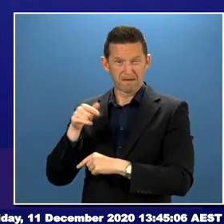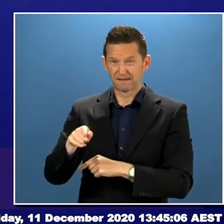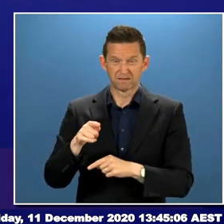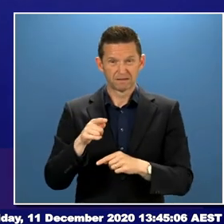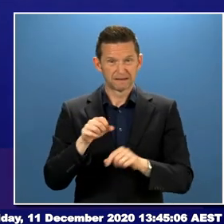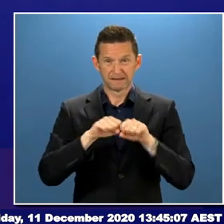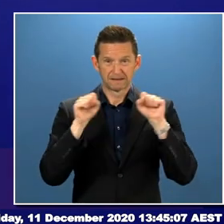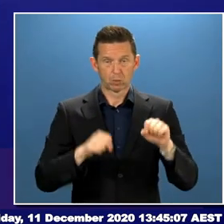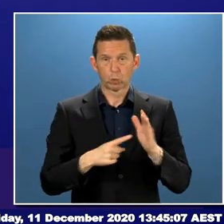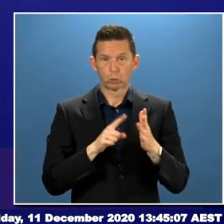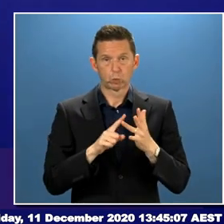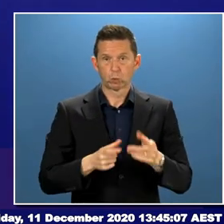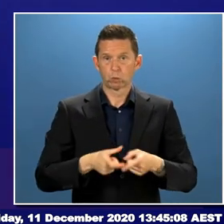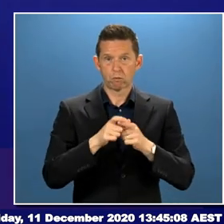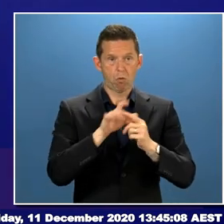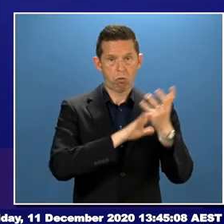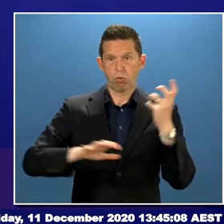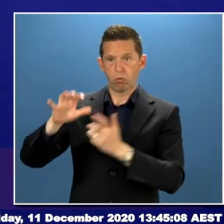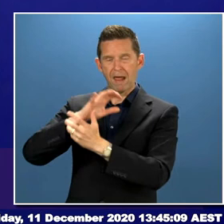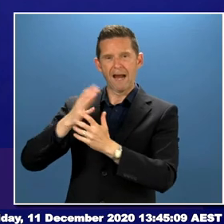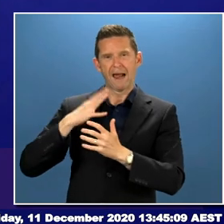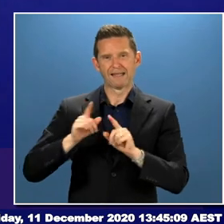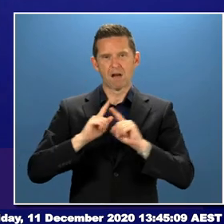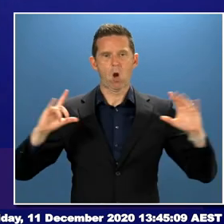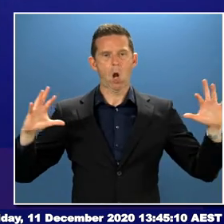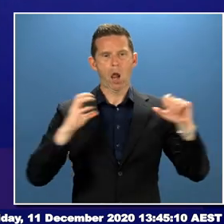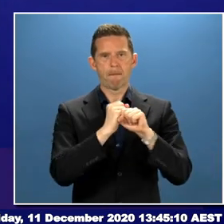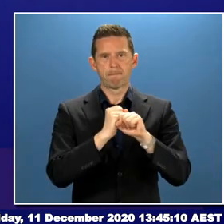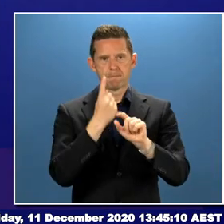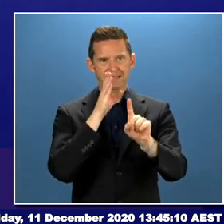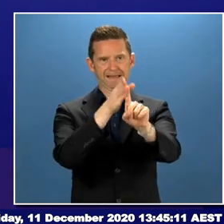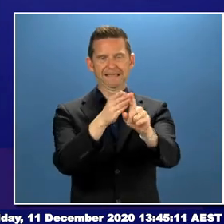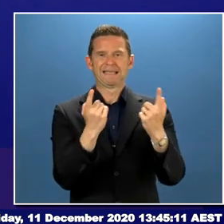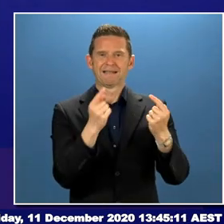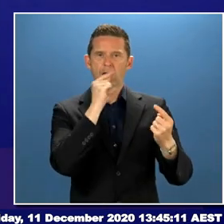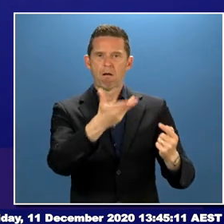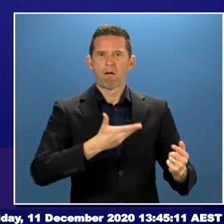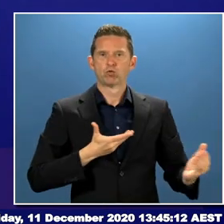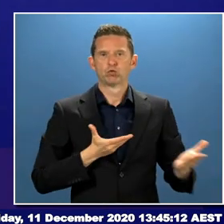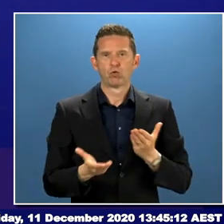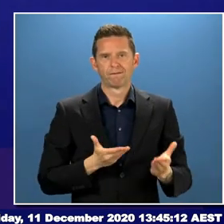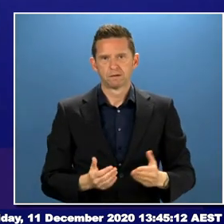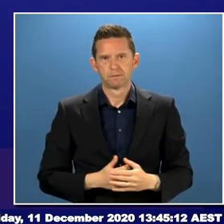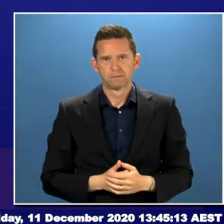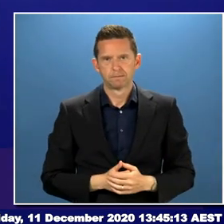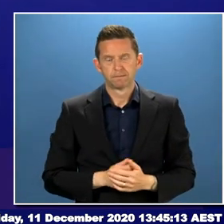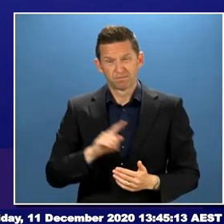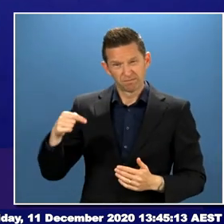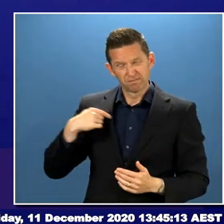produce better outcomes for people with disability. We've heard about programs that encourage employers to engage people